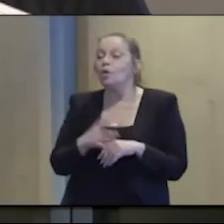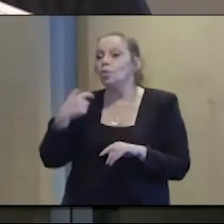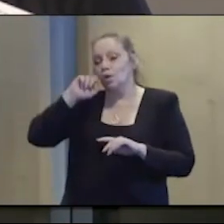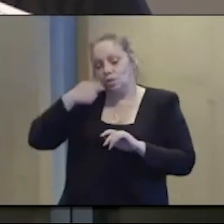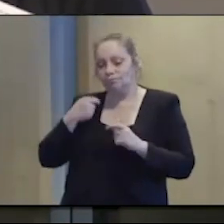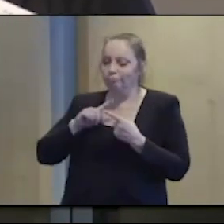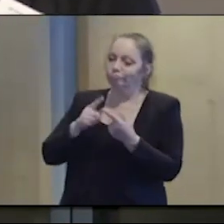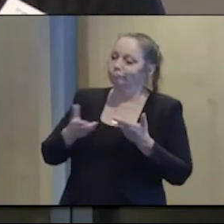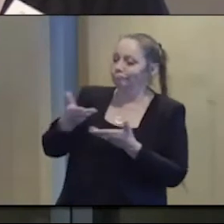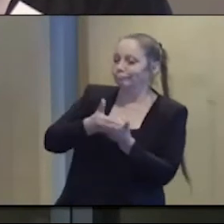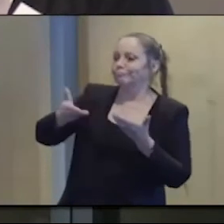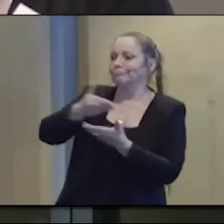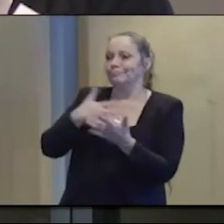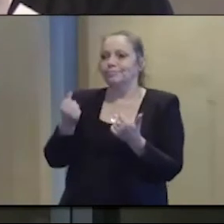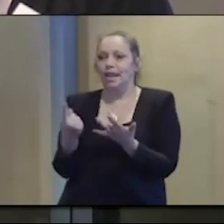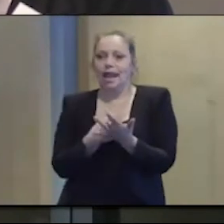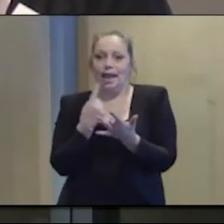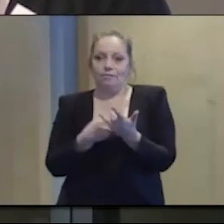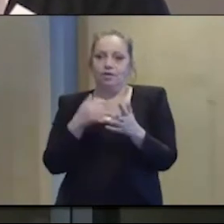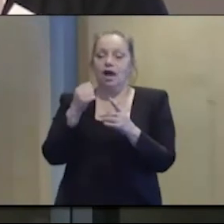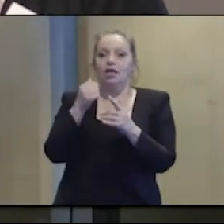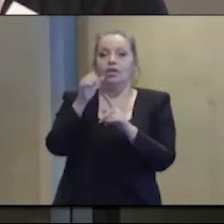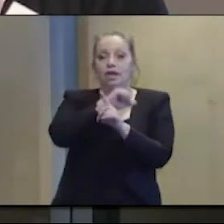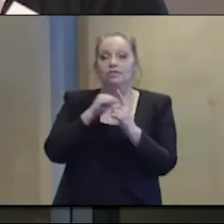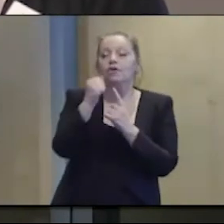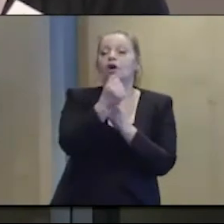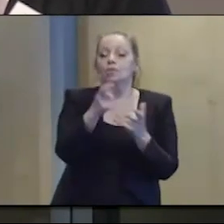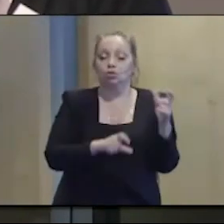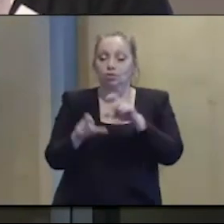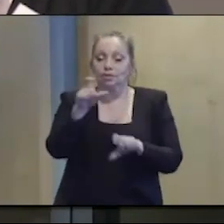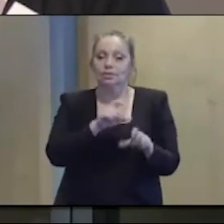conversation we have another environmental science seminar series coming up in November